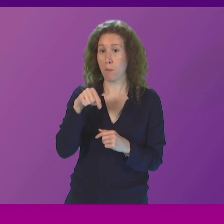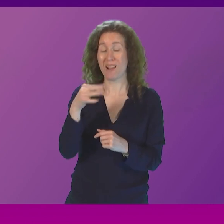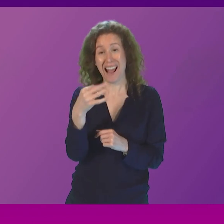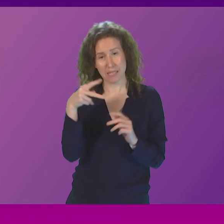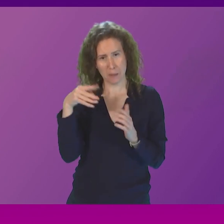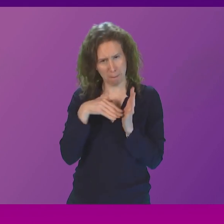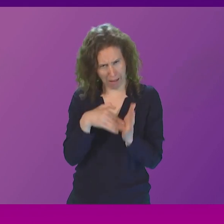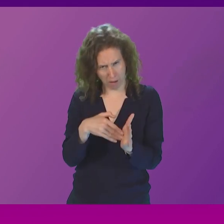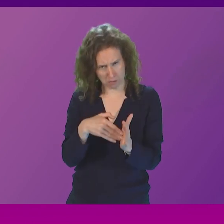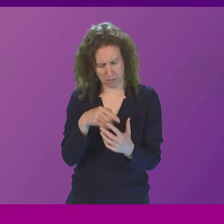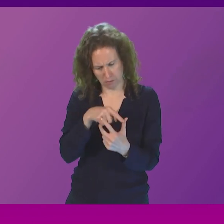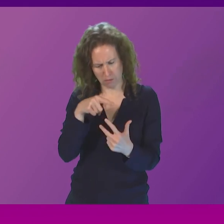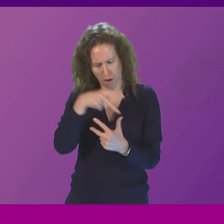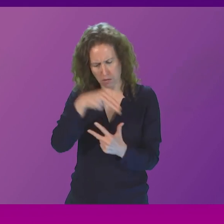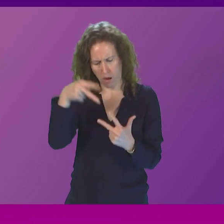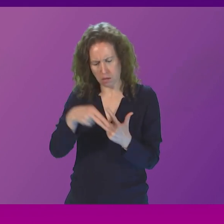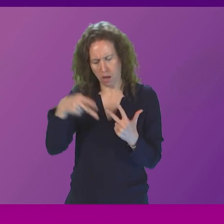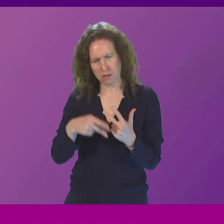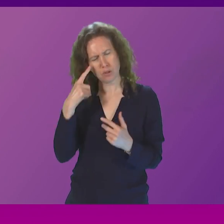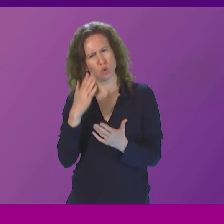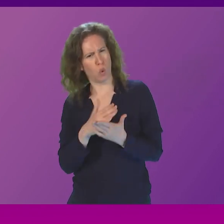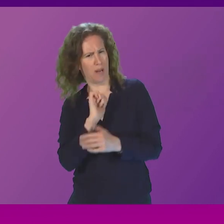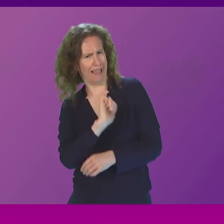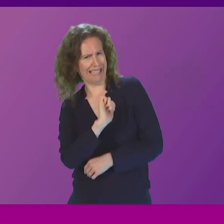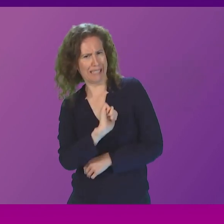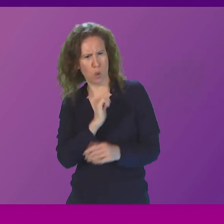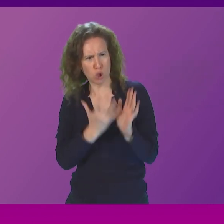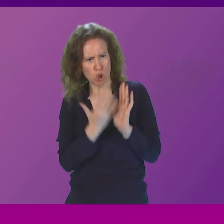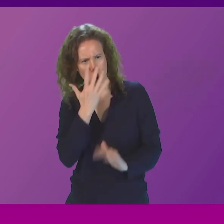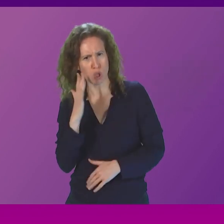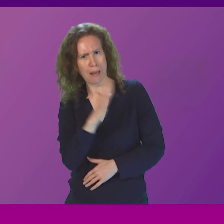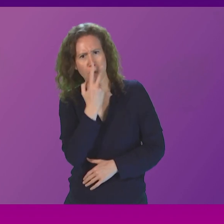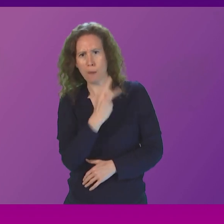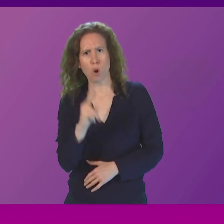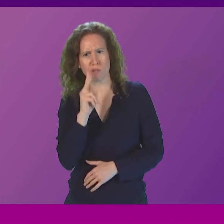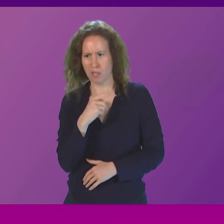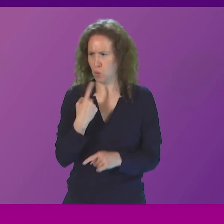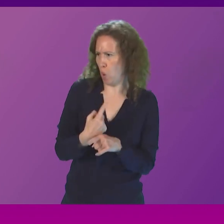While the First Minister trots out warm words on protecting Scotland’s environment, are